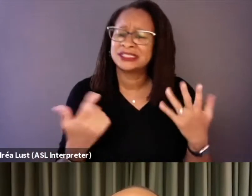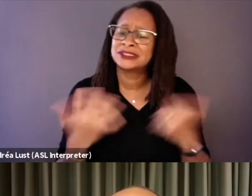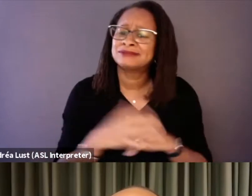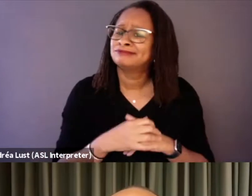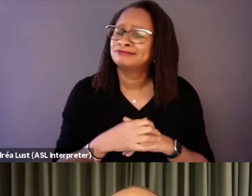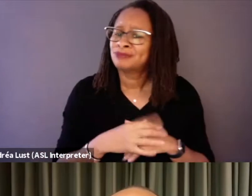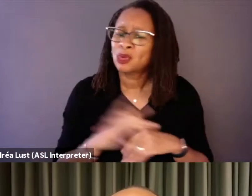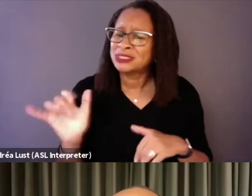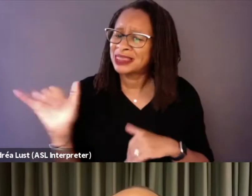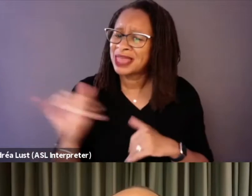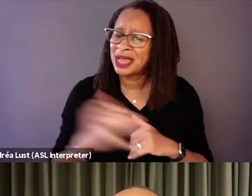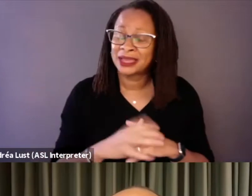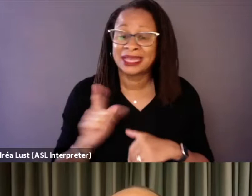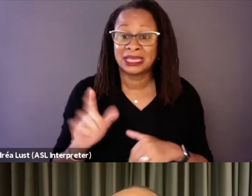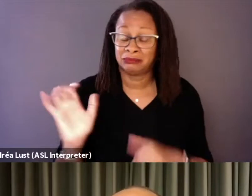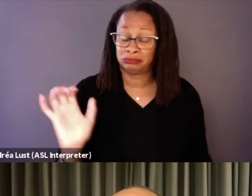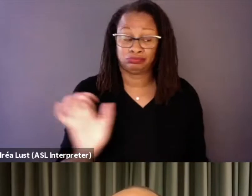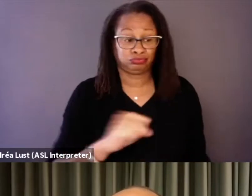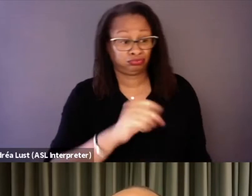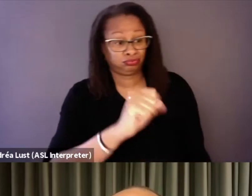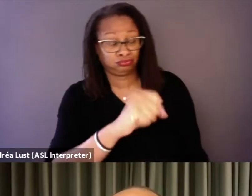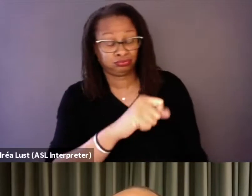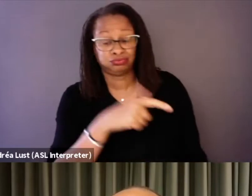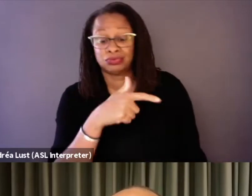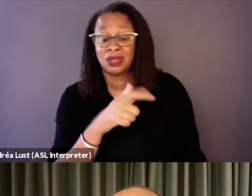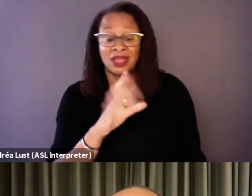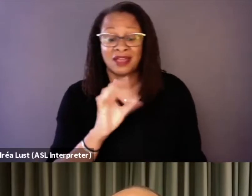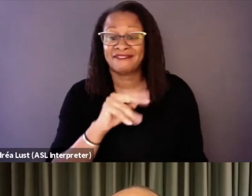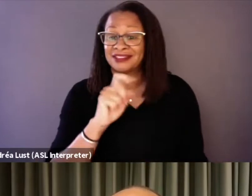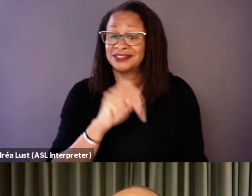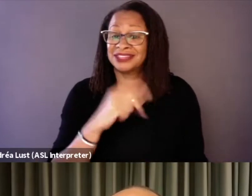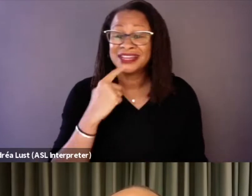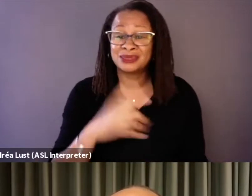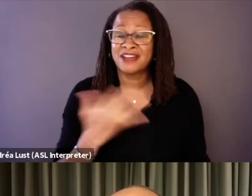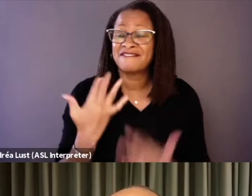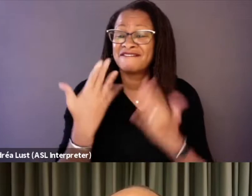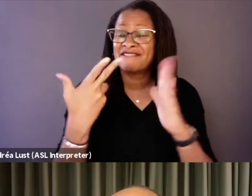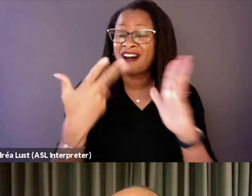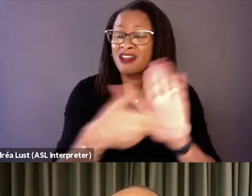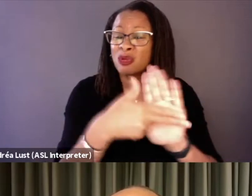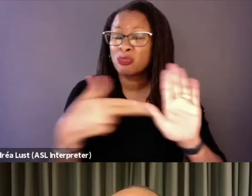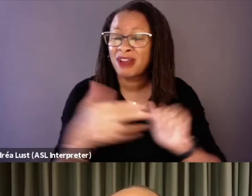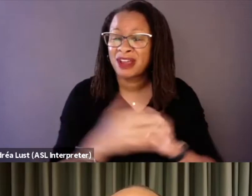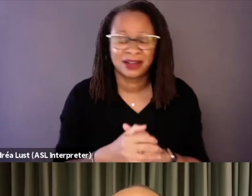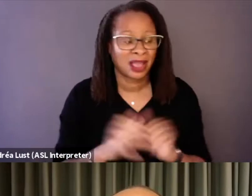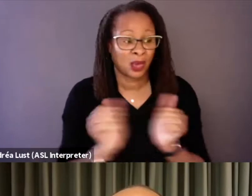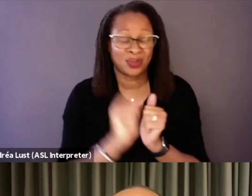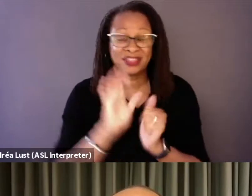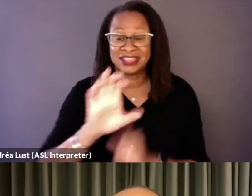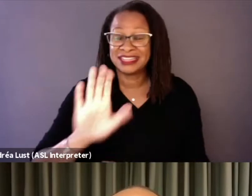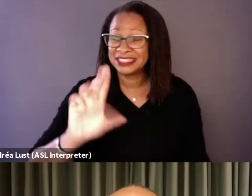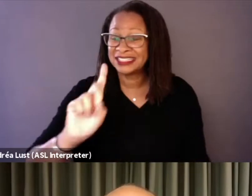and with his diagnosis, everything that sort of the rage and anger.